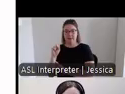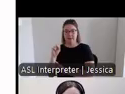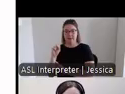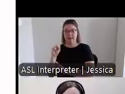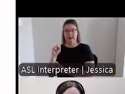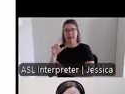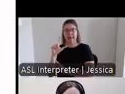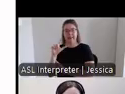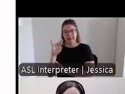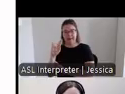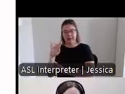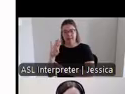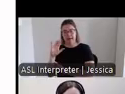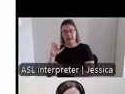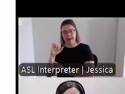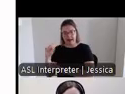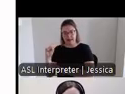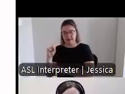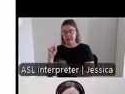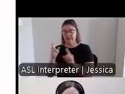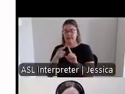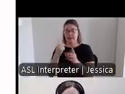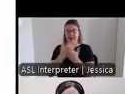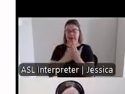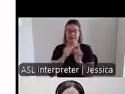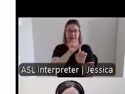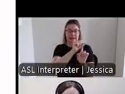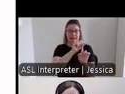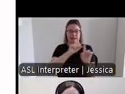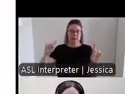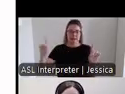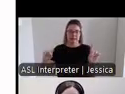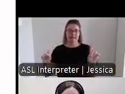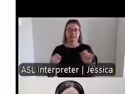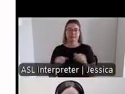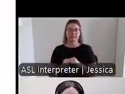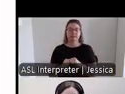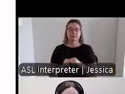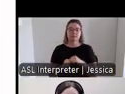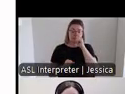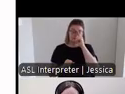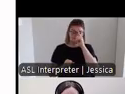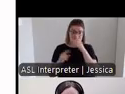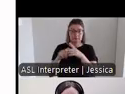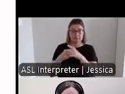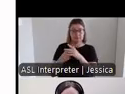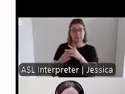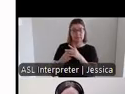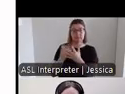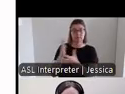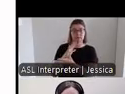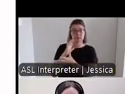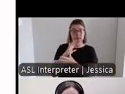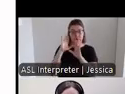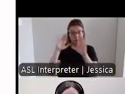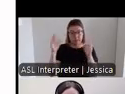Next slide, please. Initially the group's primary focus was on captions